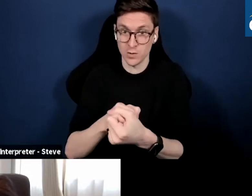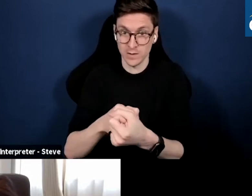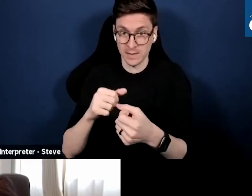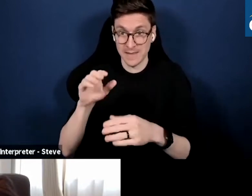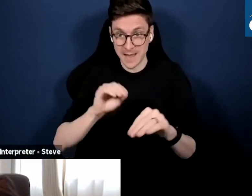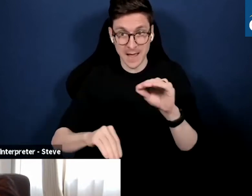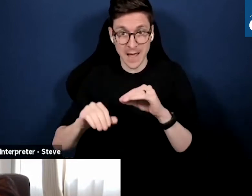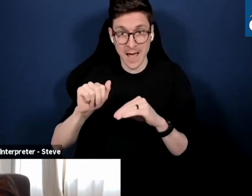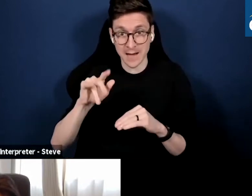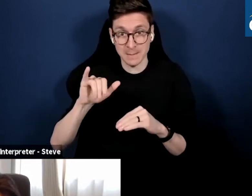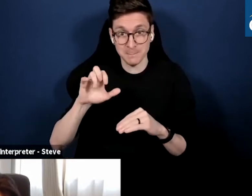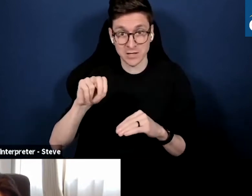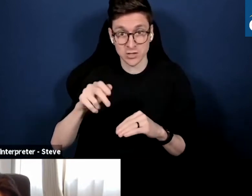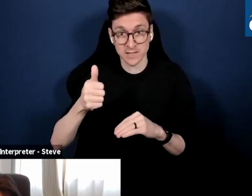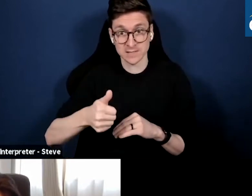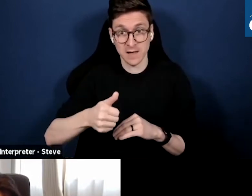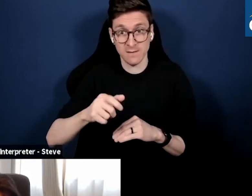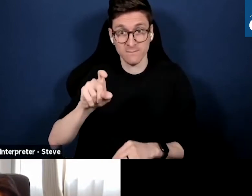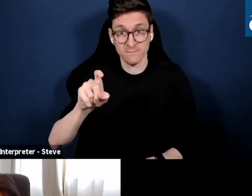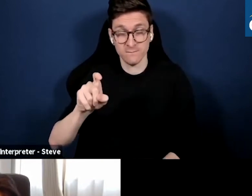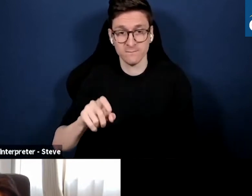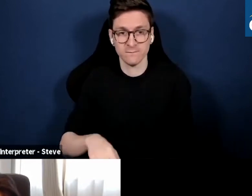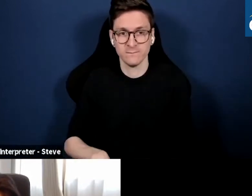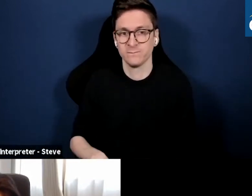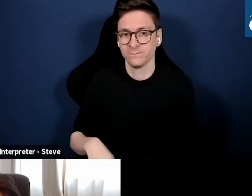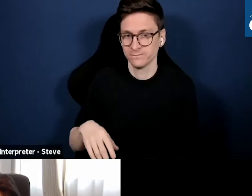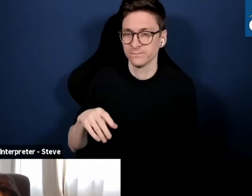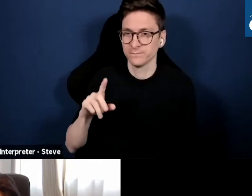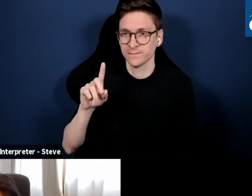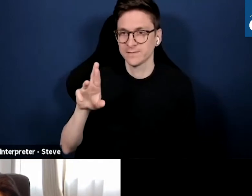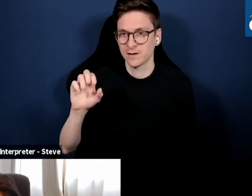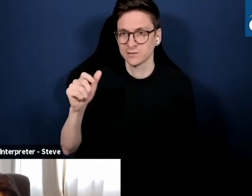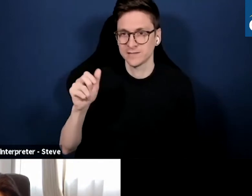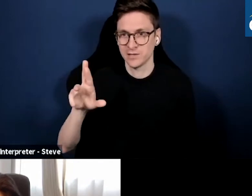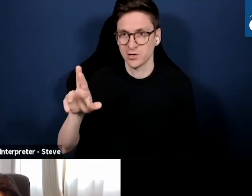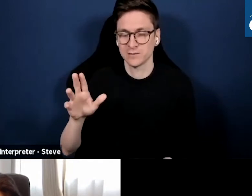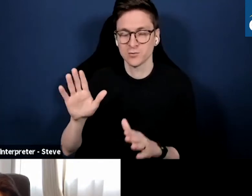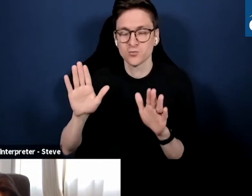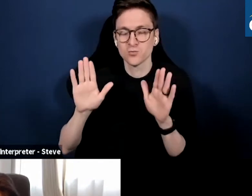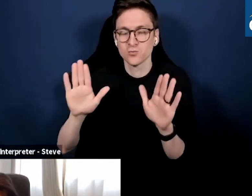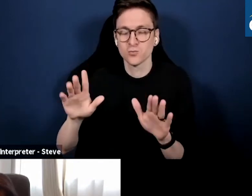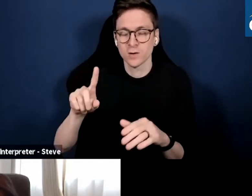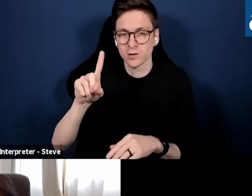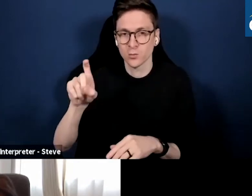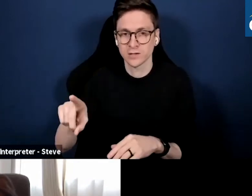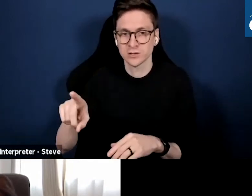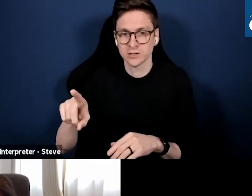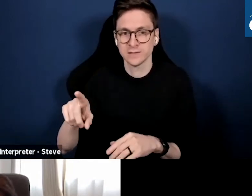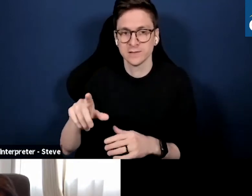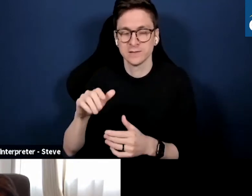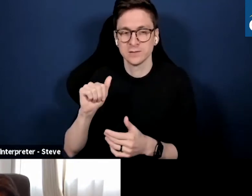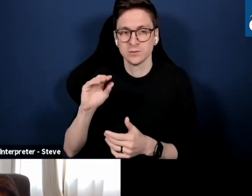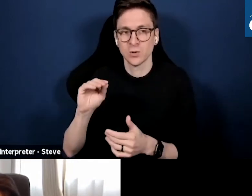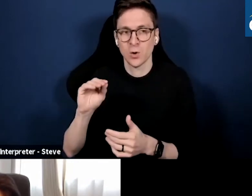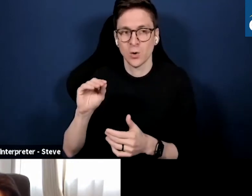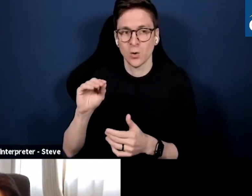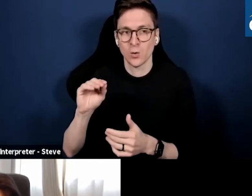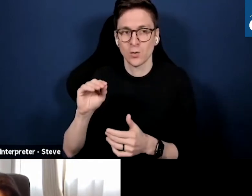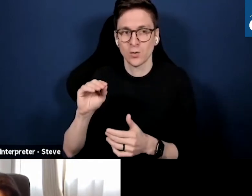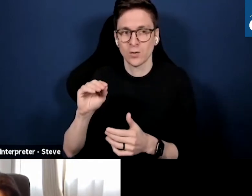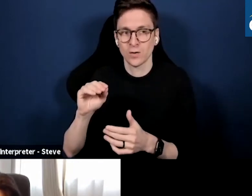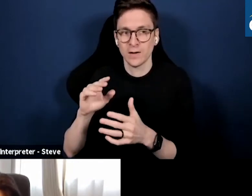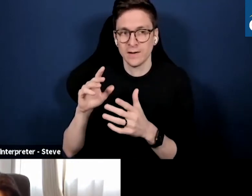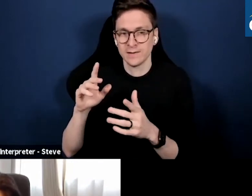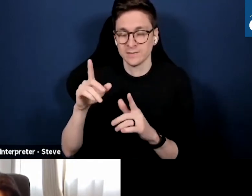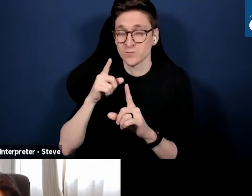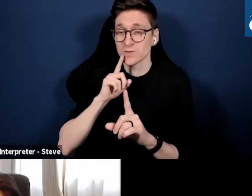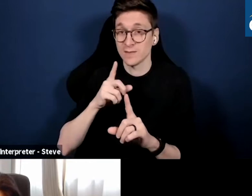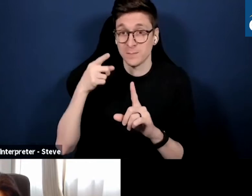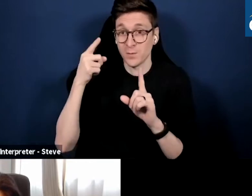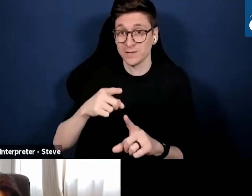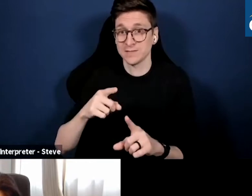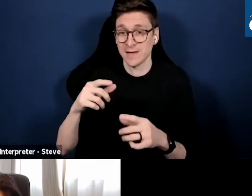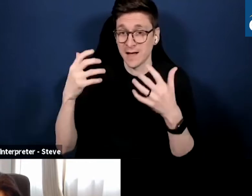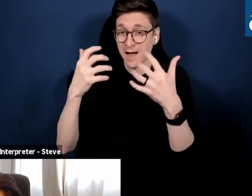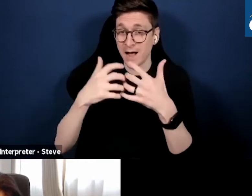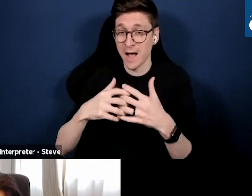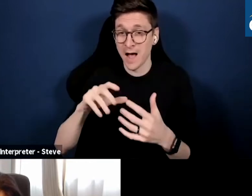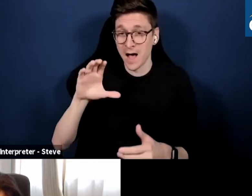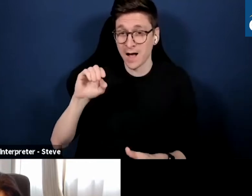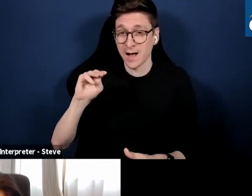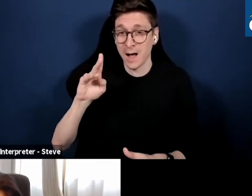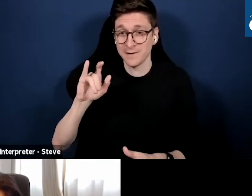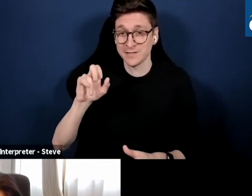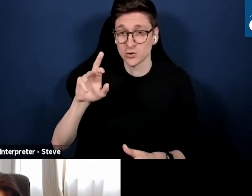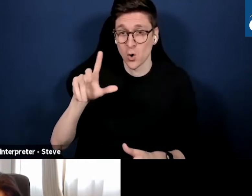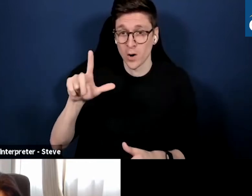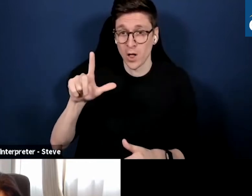so the that's a great question so it comes down to combinatorial explosion if you have a animation of